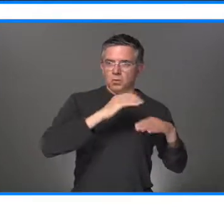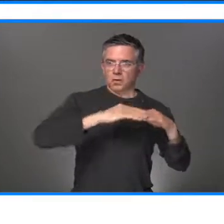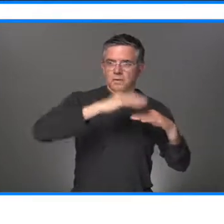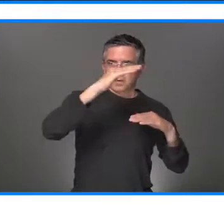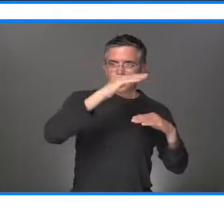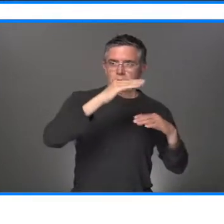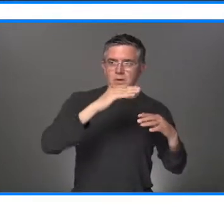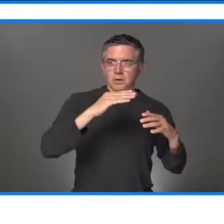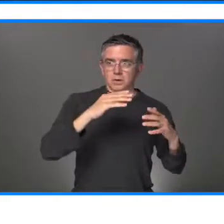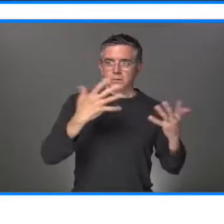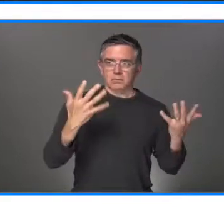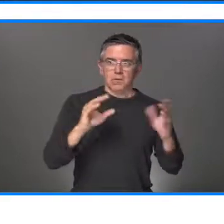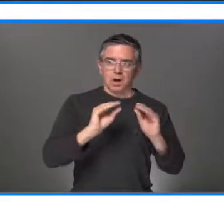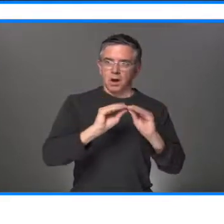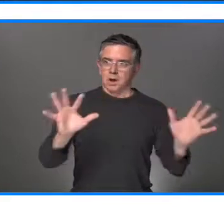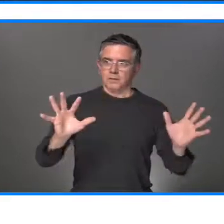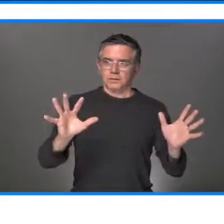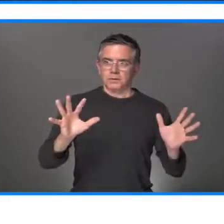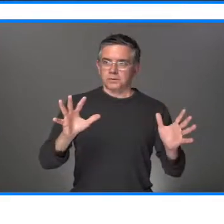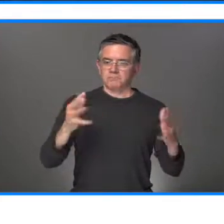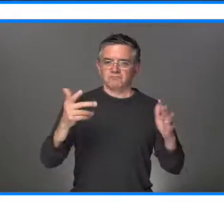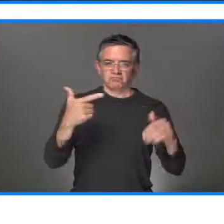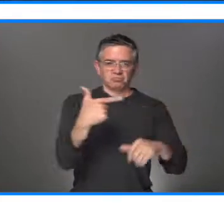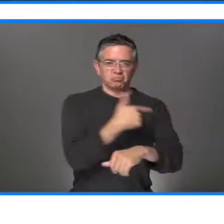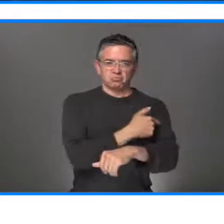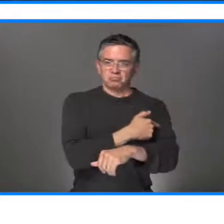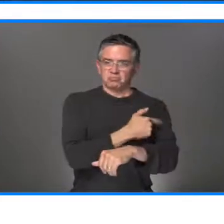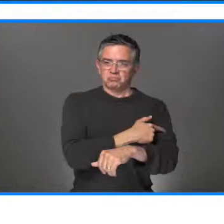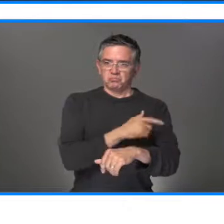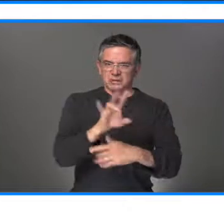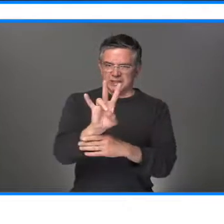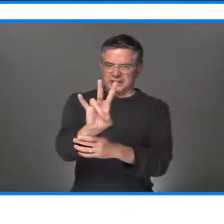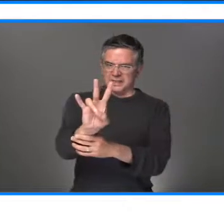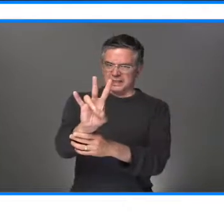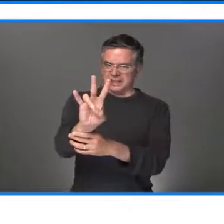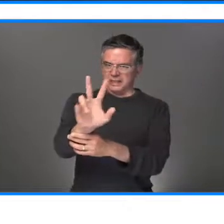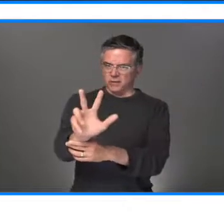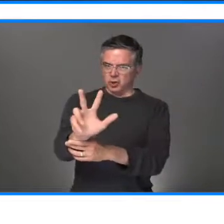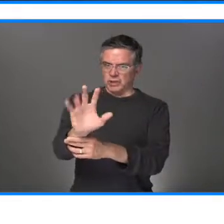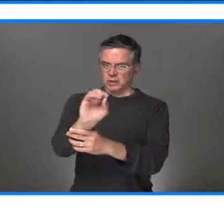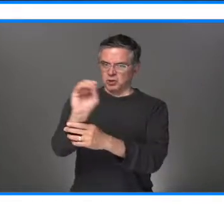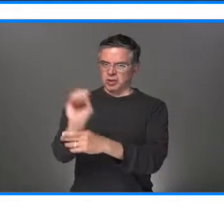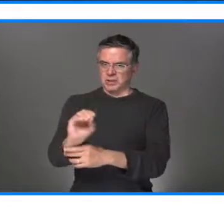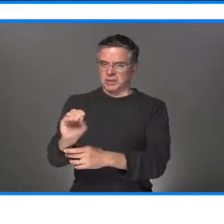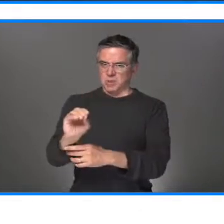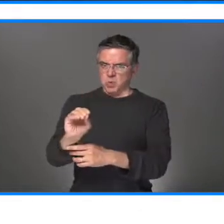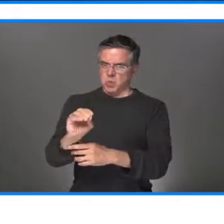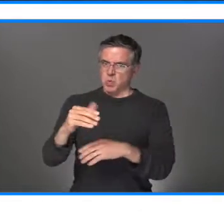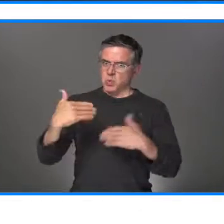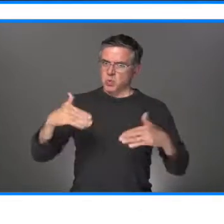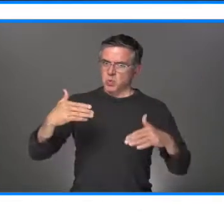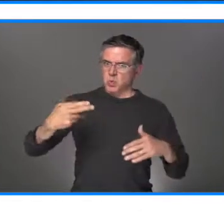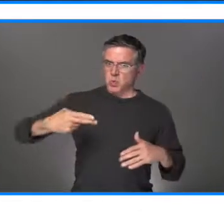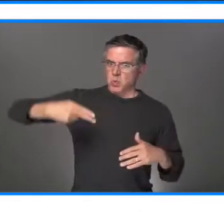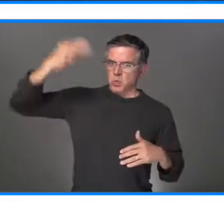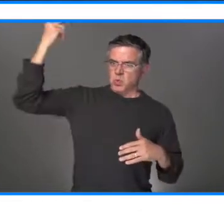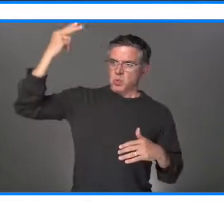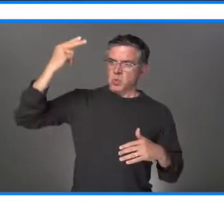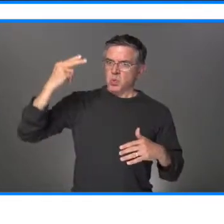of initiating vaccine. They were at 73% with those over 65. This is really a baseline snapshot